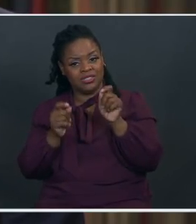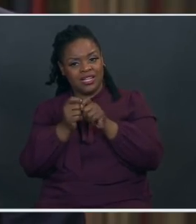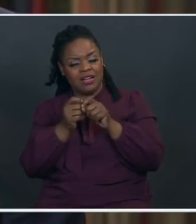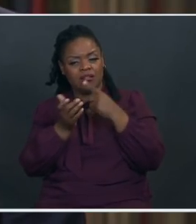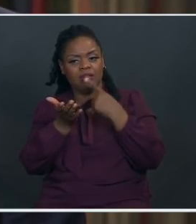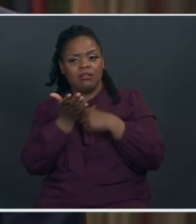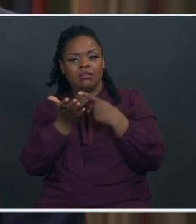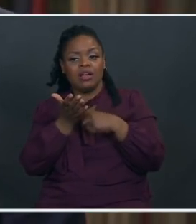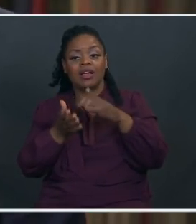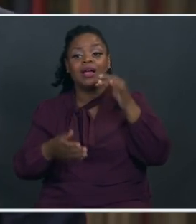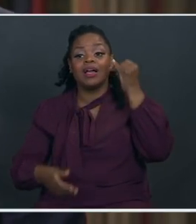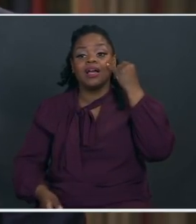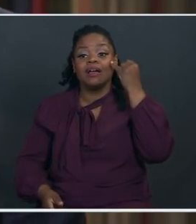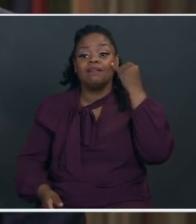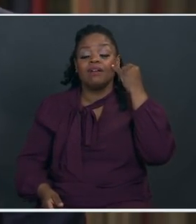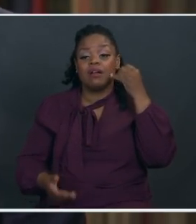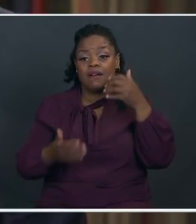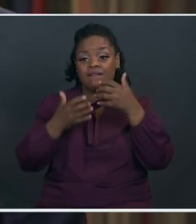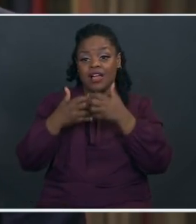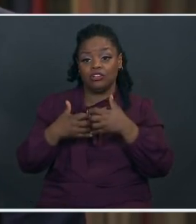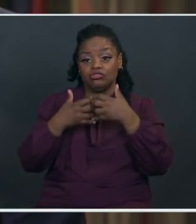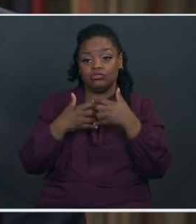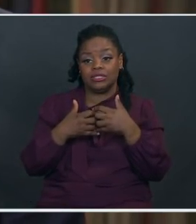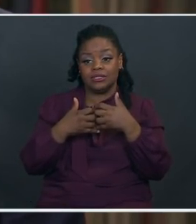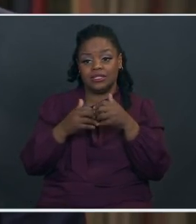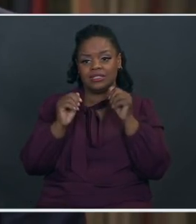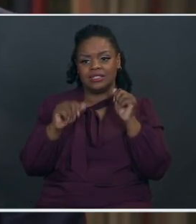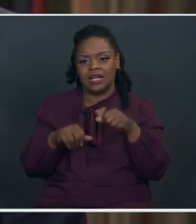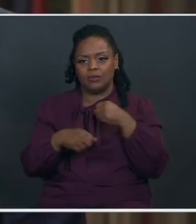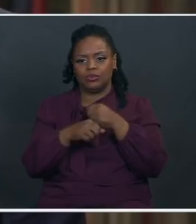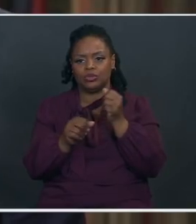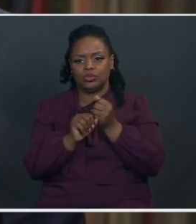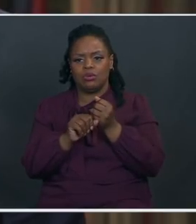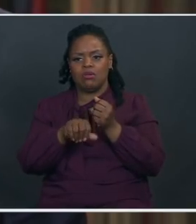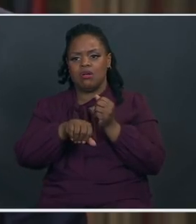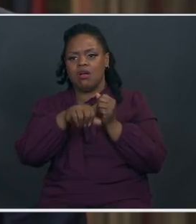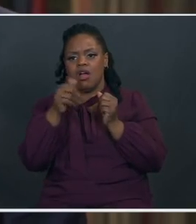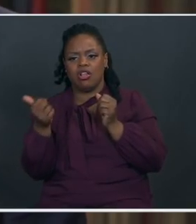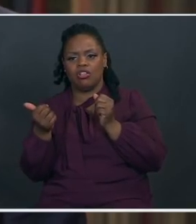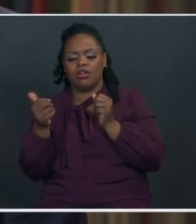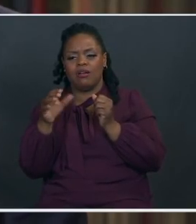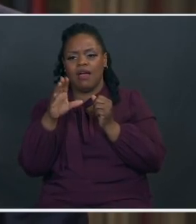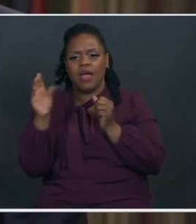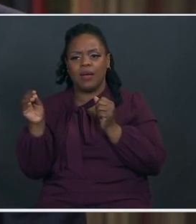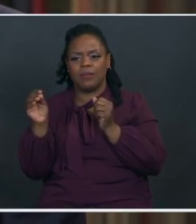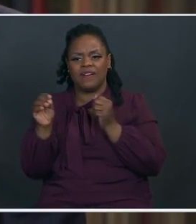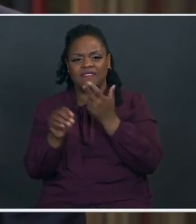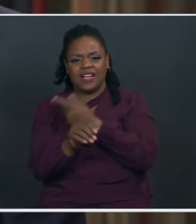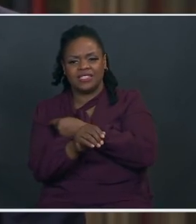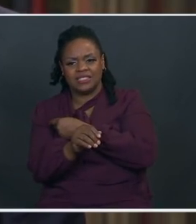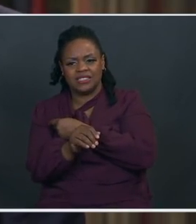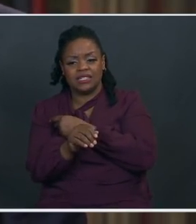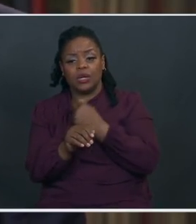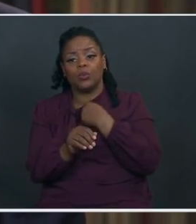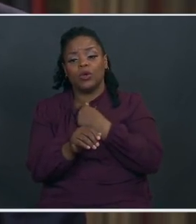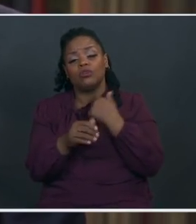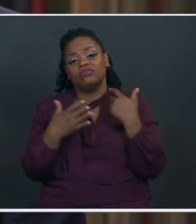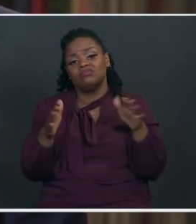can be retrofitted to mass produce another vaccine, that's something that's under active exploration, as you can imagine,